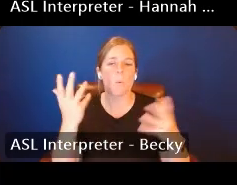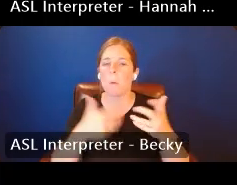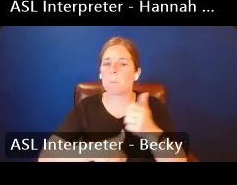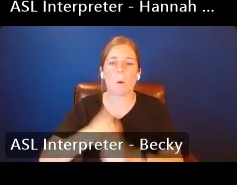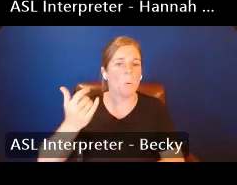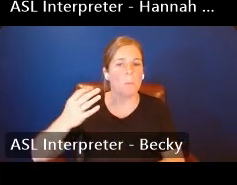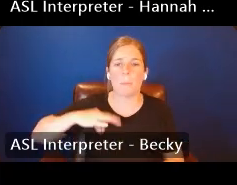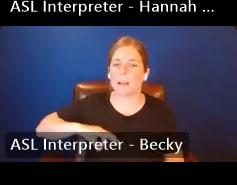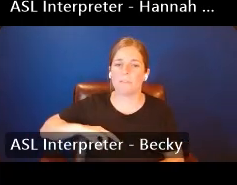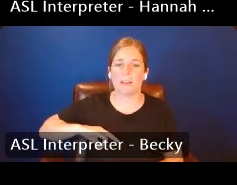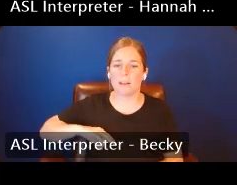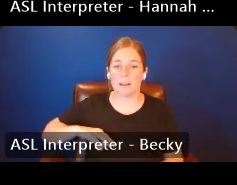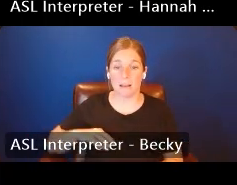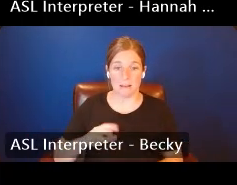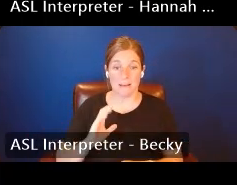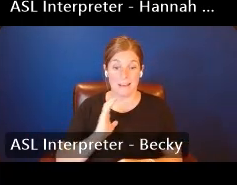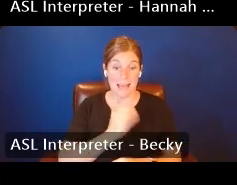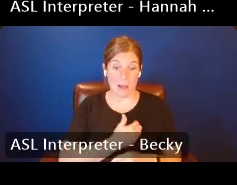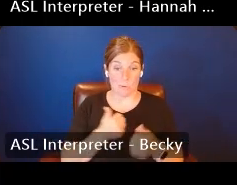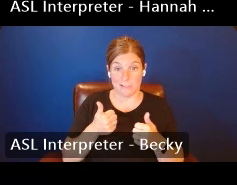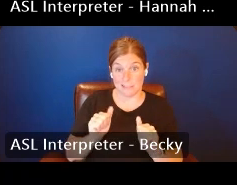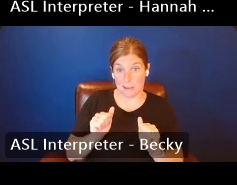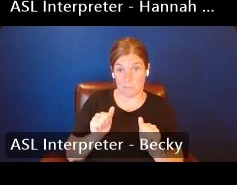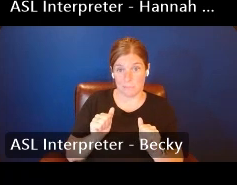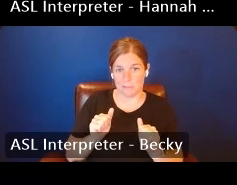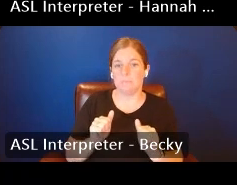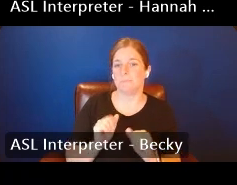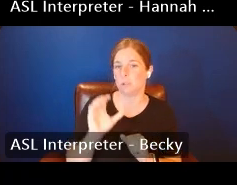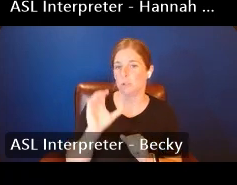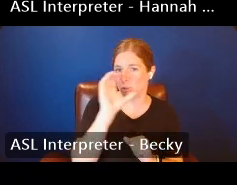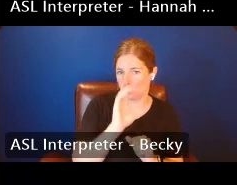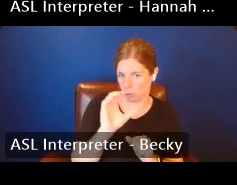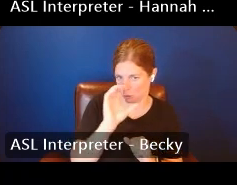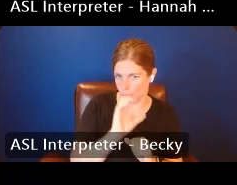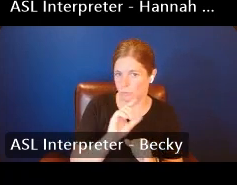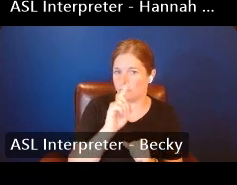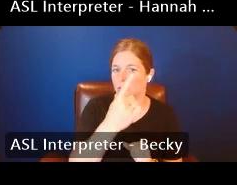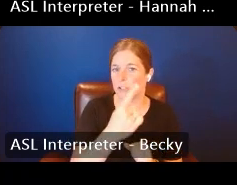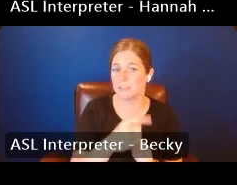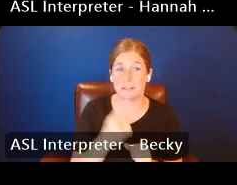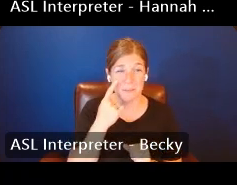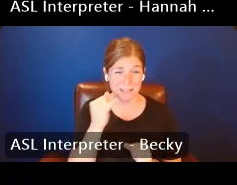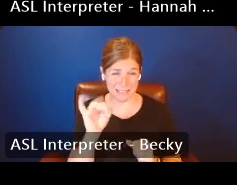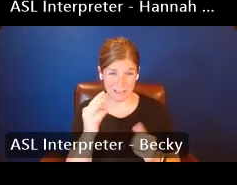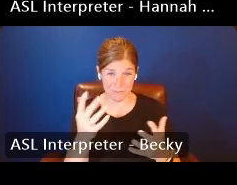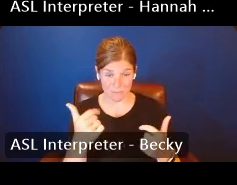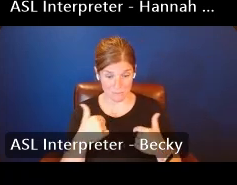Our attempt here is do a search first, because if I wanted to learn about my neighborhood,